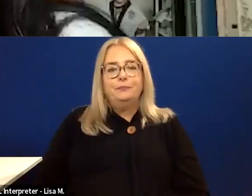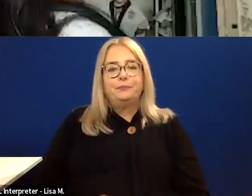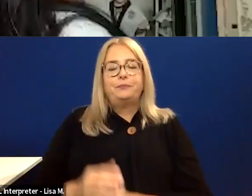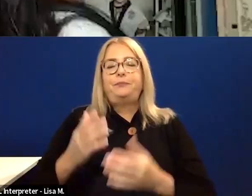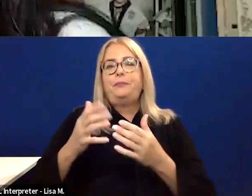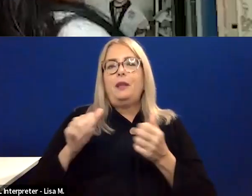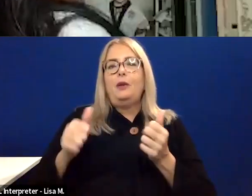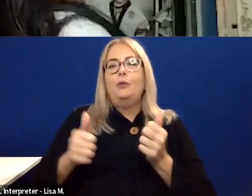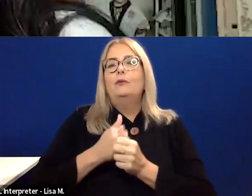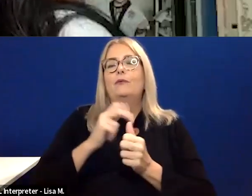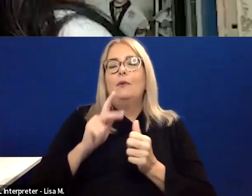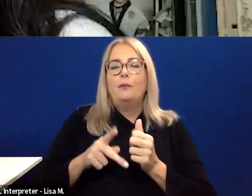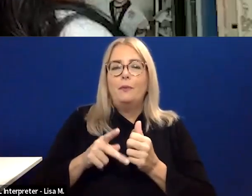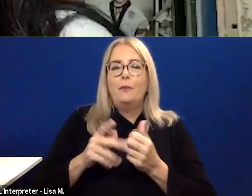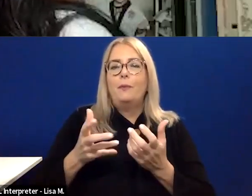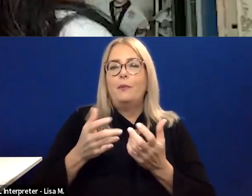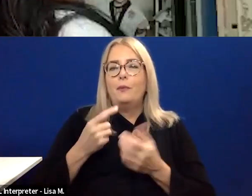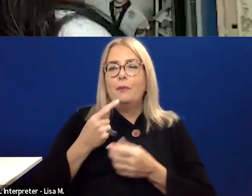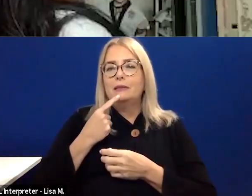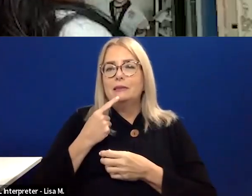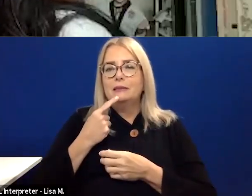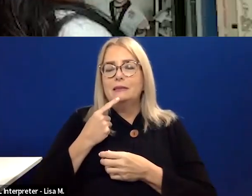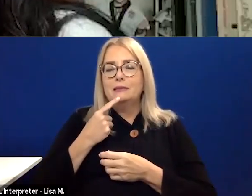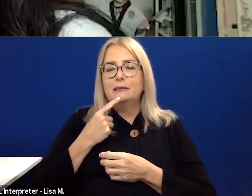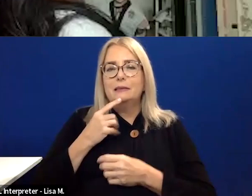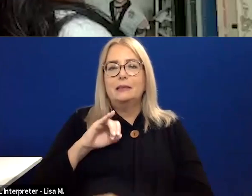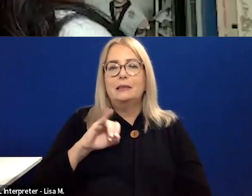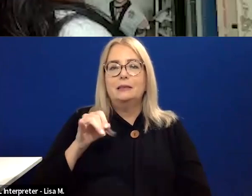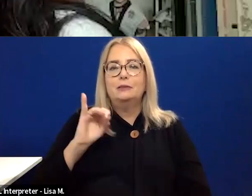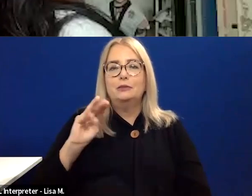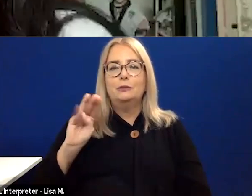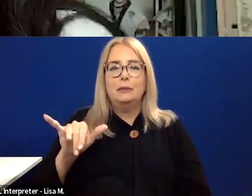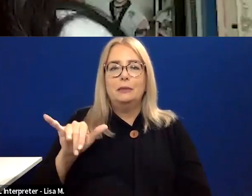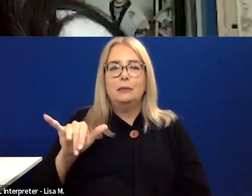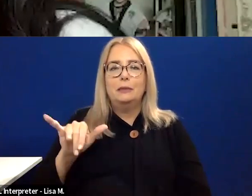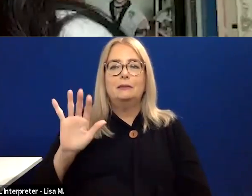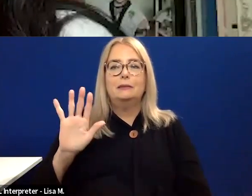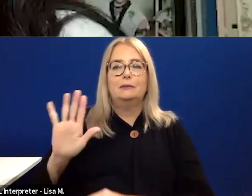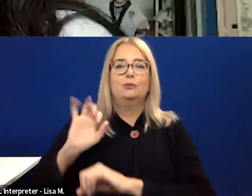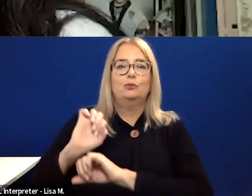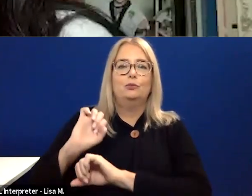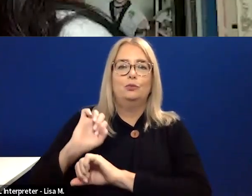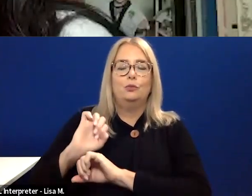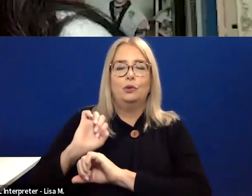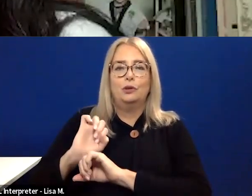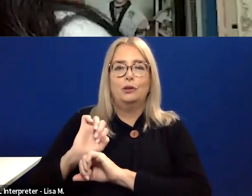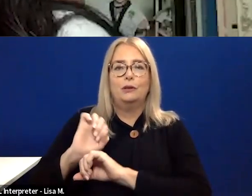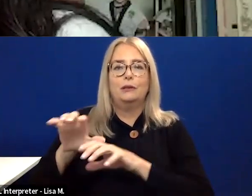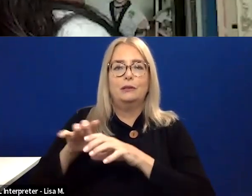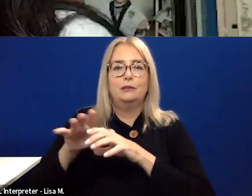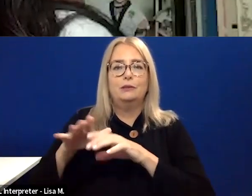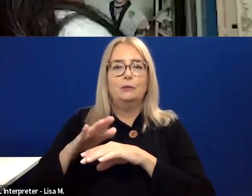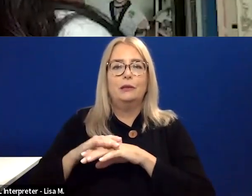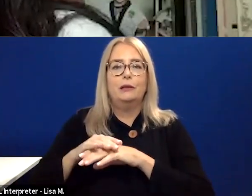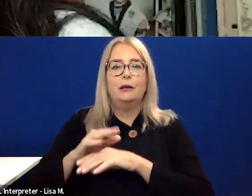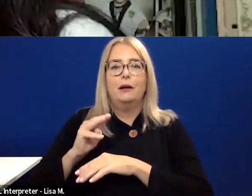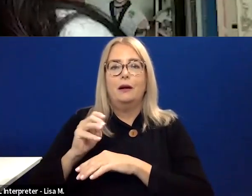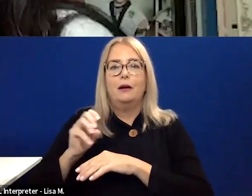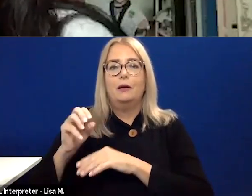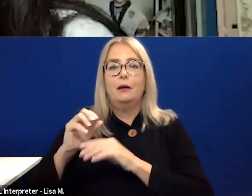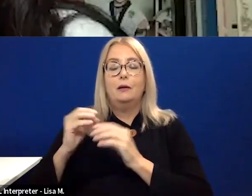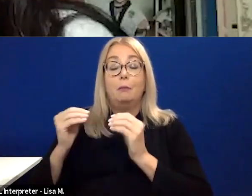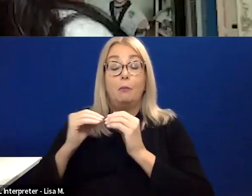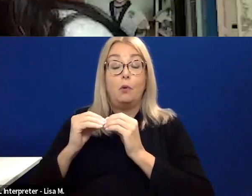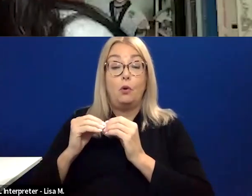by saying um Jimmy's work in um that he's doing on the more curriculum um it's the explicit teaching